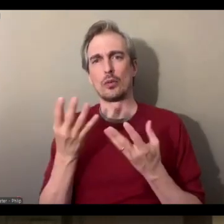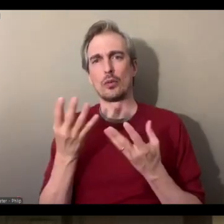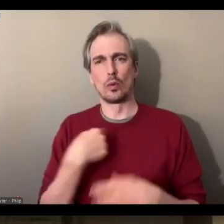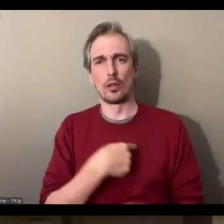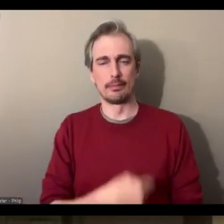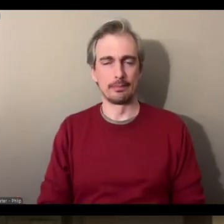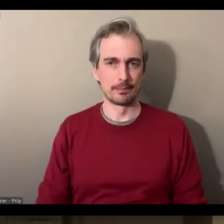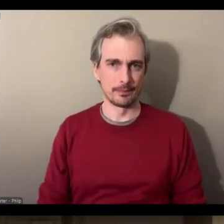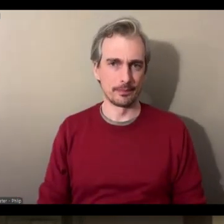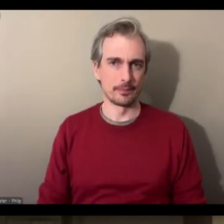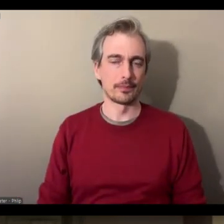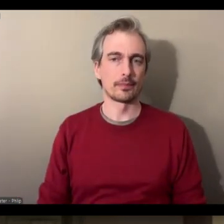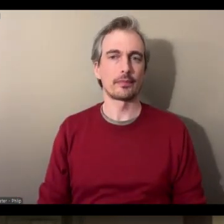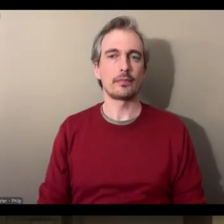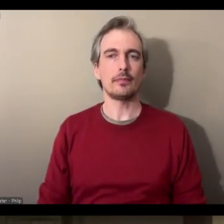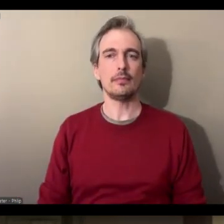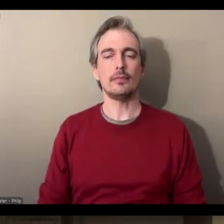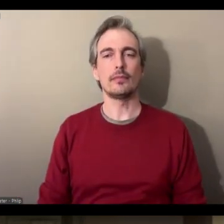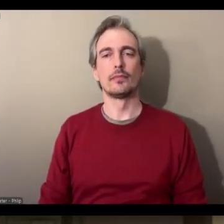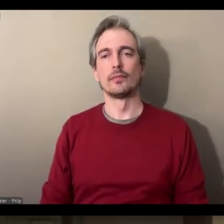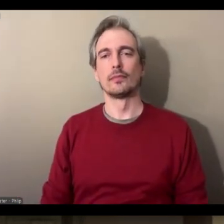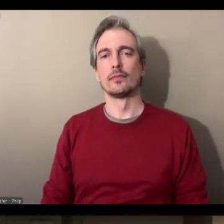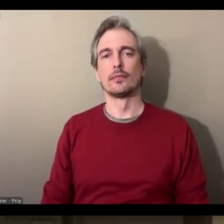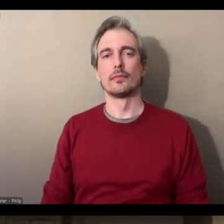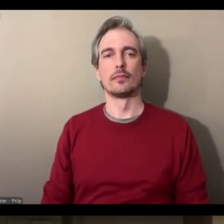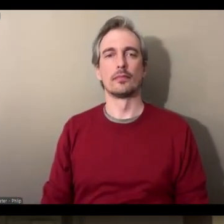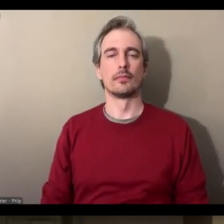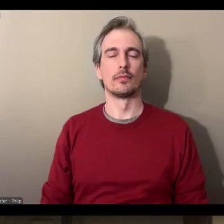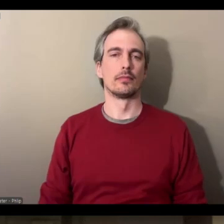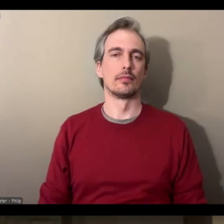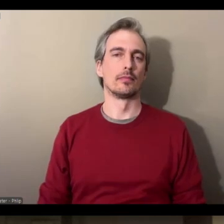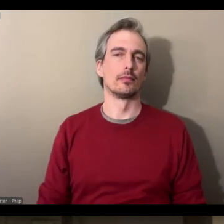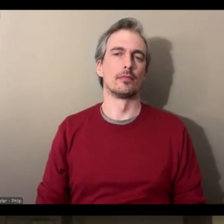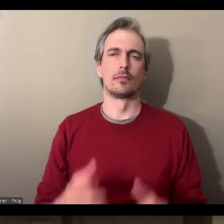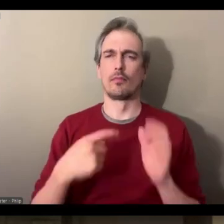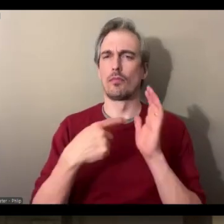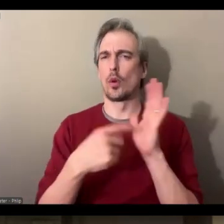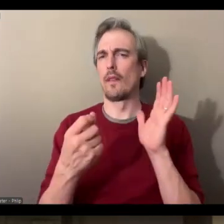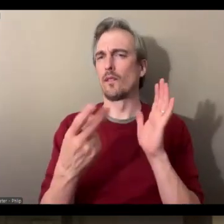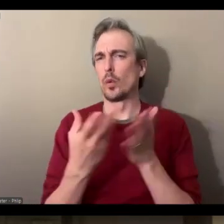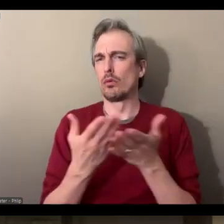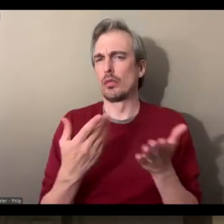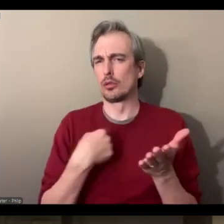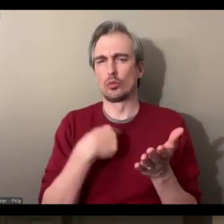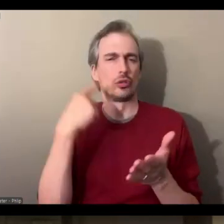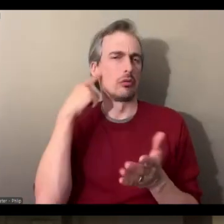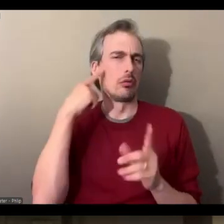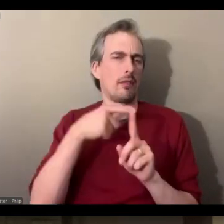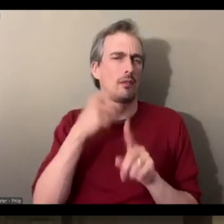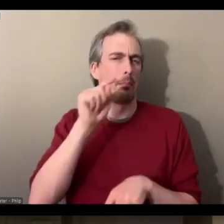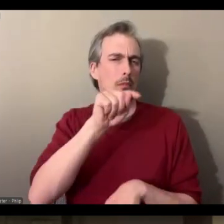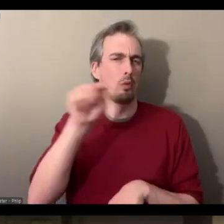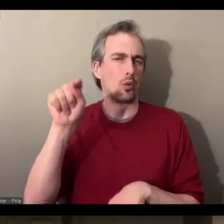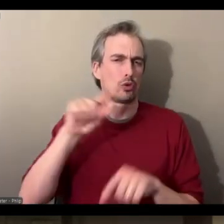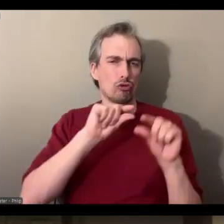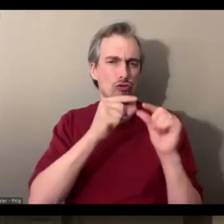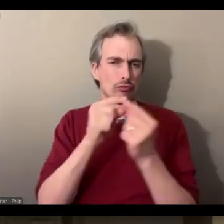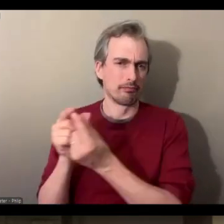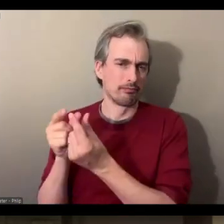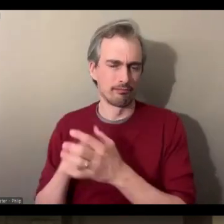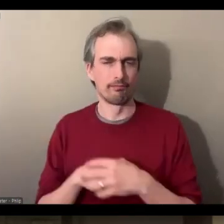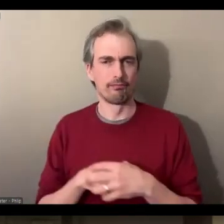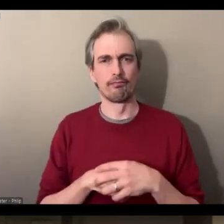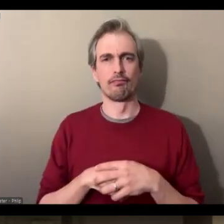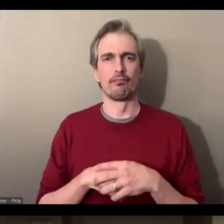most resoundingly from these groups. So... DESCRIBER: A mockup of different web devices.